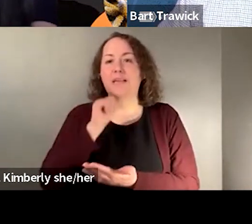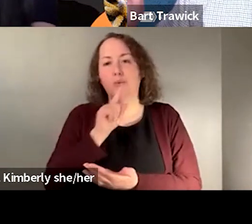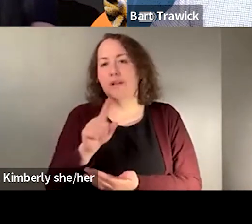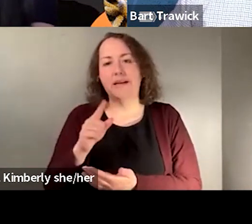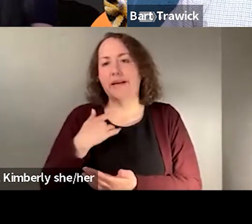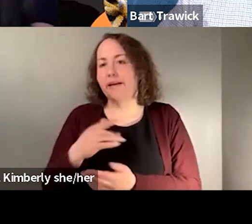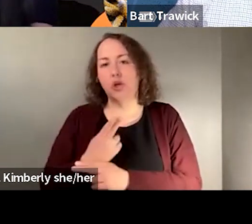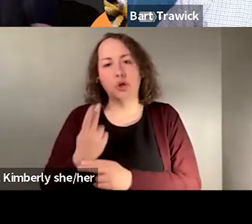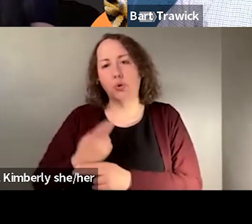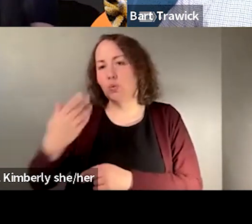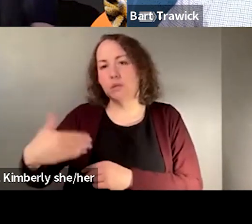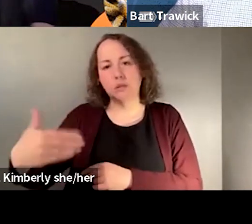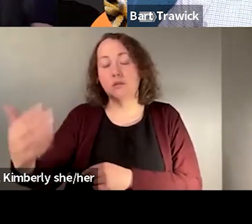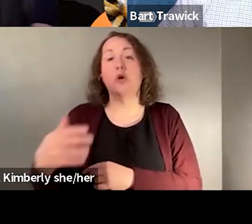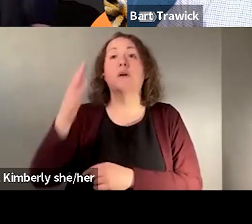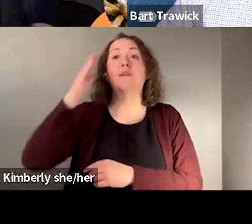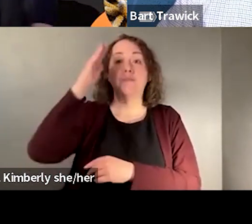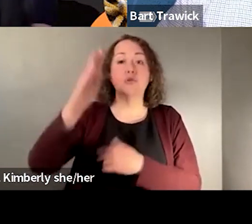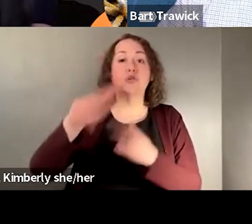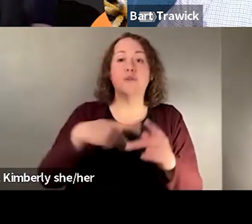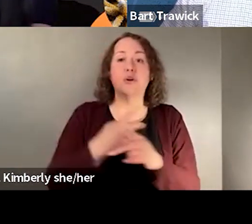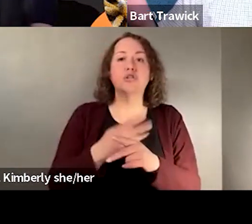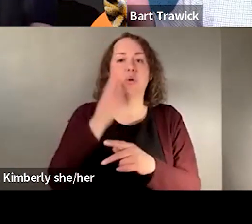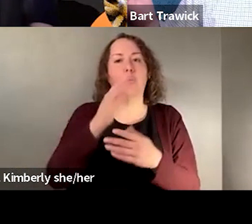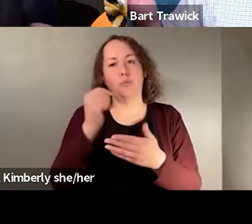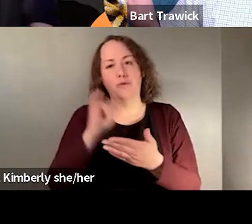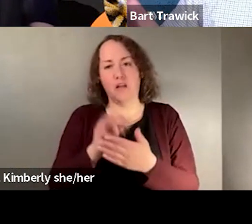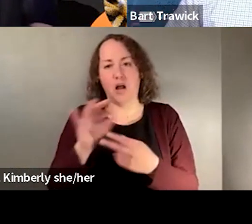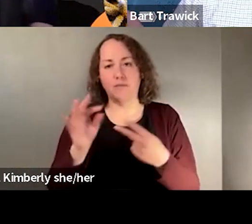future versions, you're not going to have that option. You can just share the PDF.